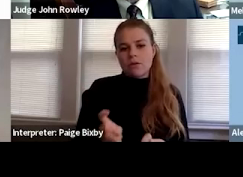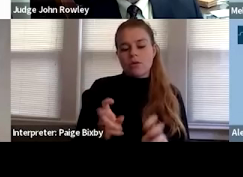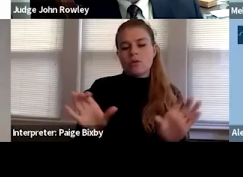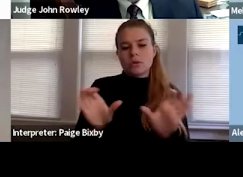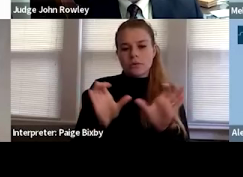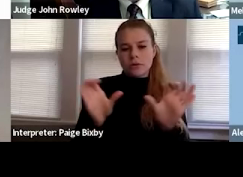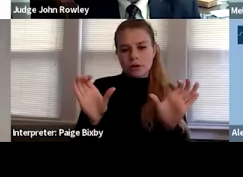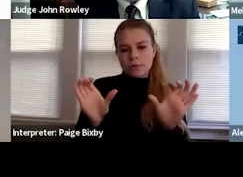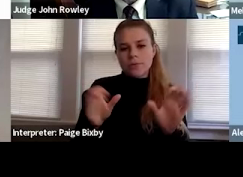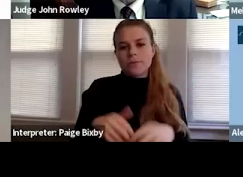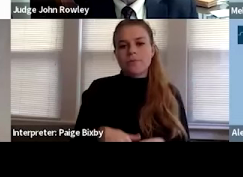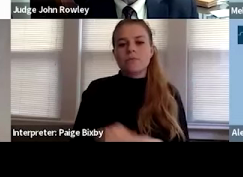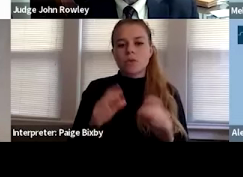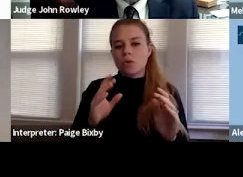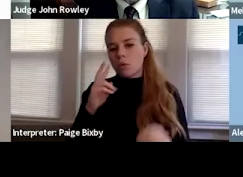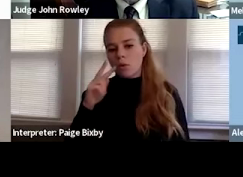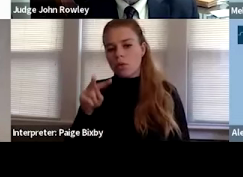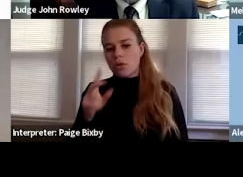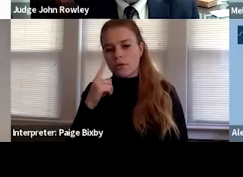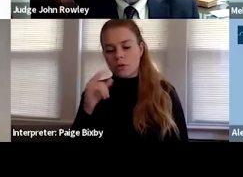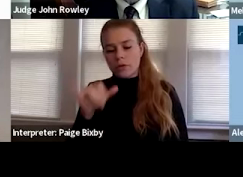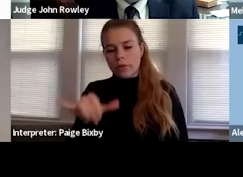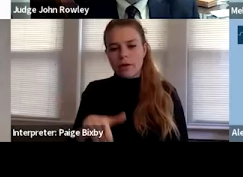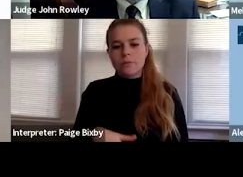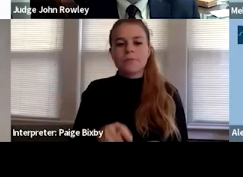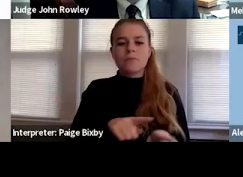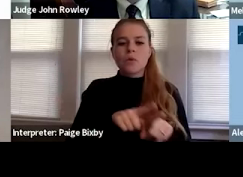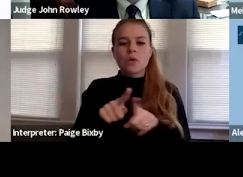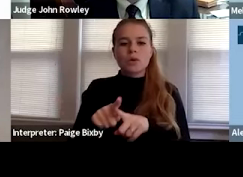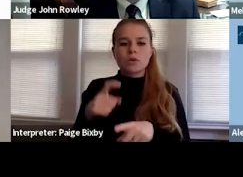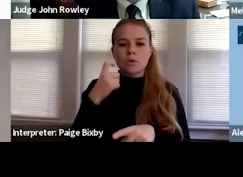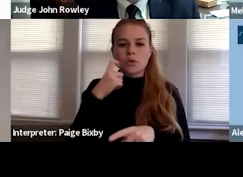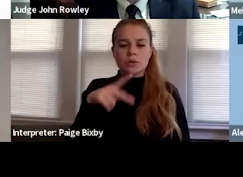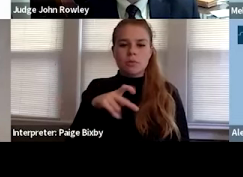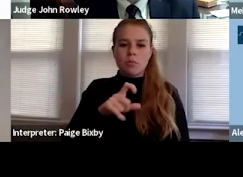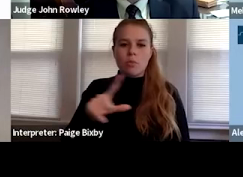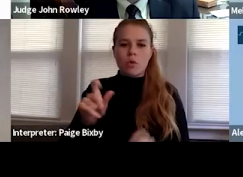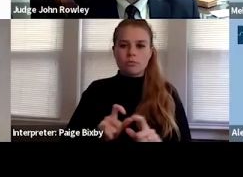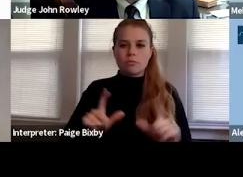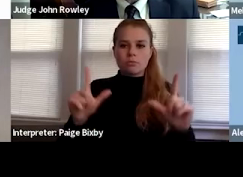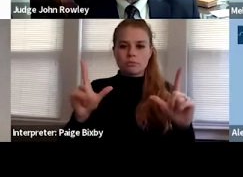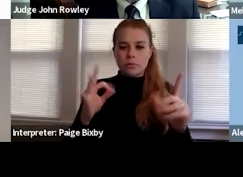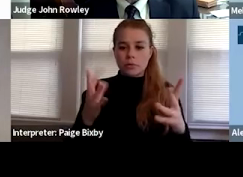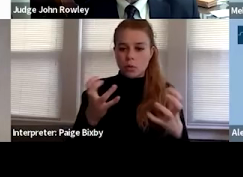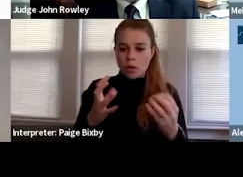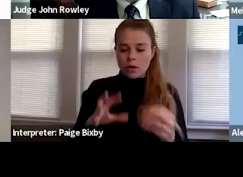So stay tuned for that. We also just had a poll pop up if you would like to provide more input